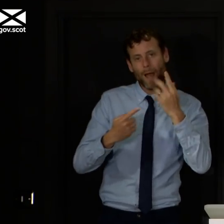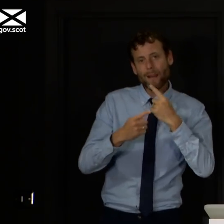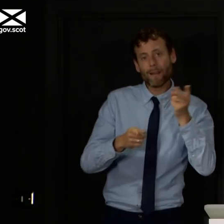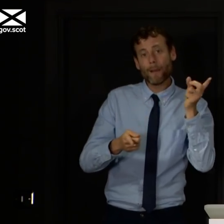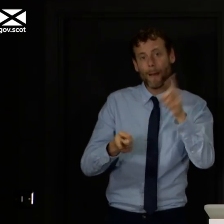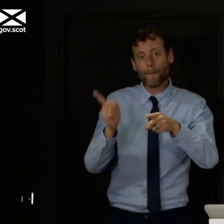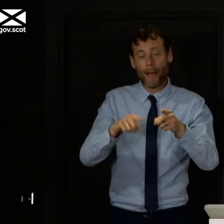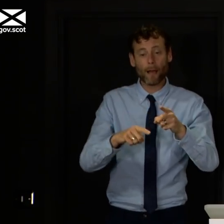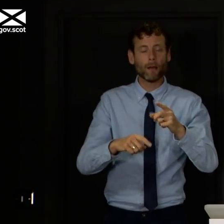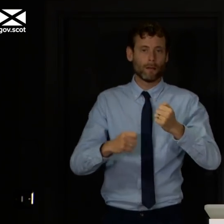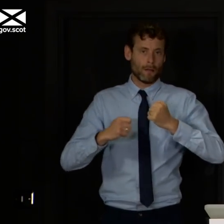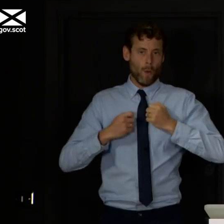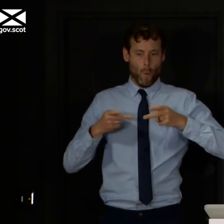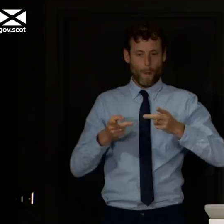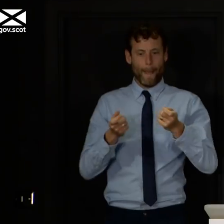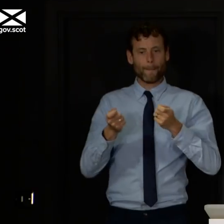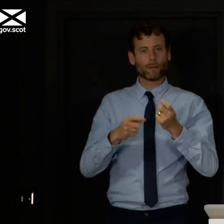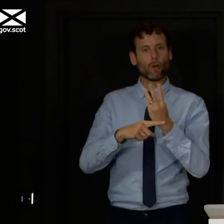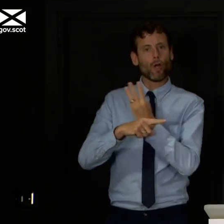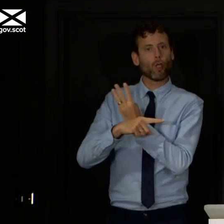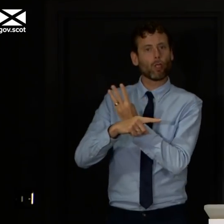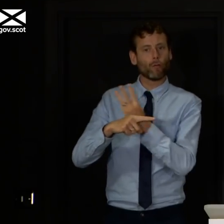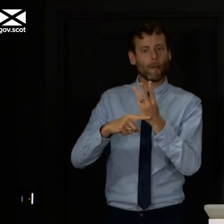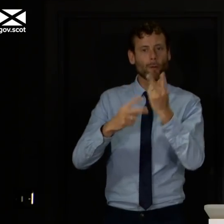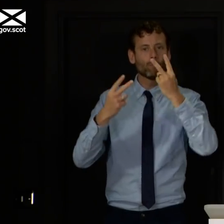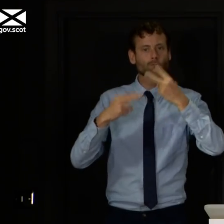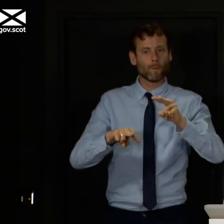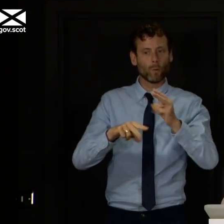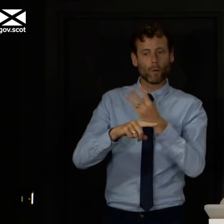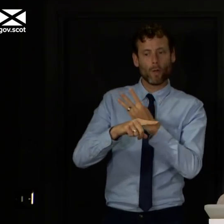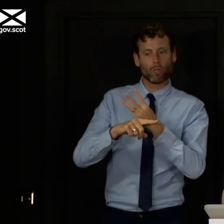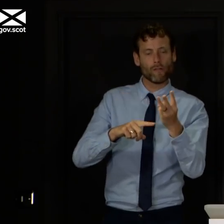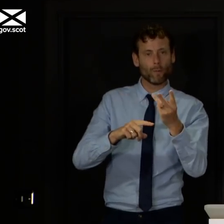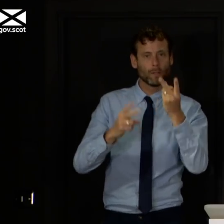we look at the evidence carefully, we take balanced decisions. We're trying to give the